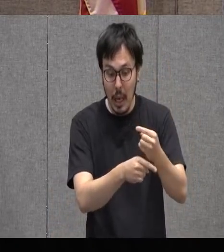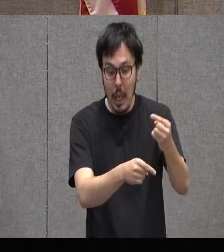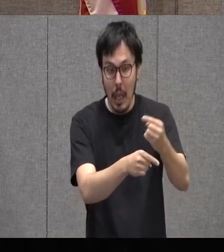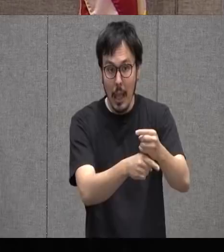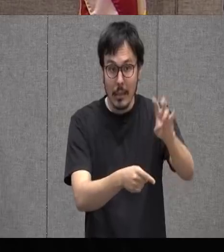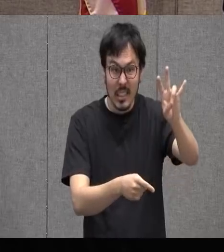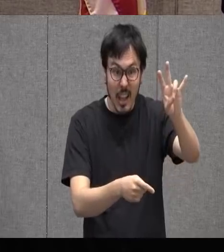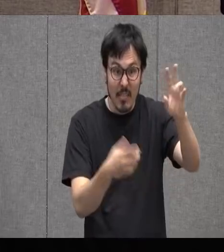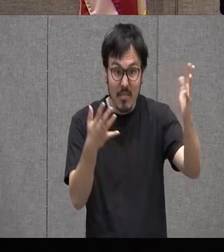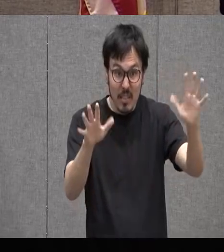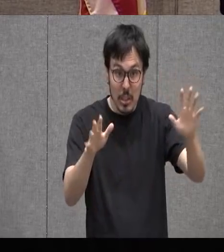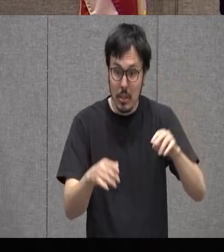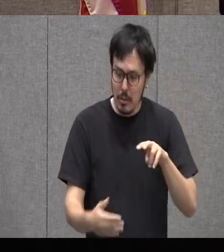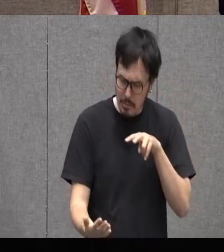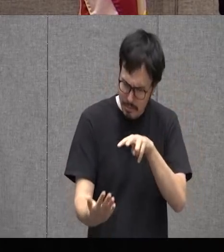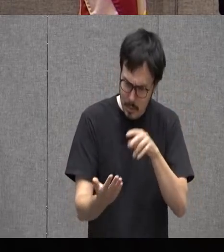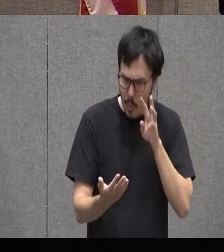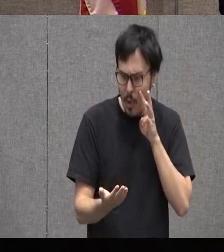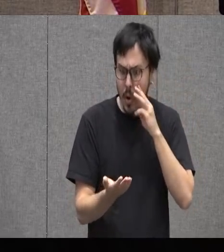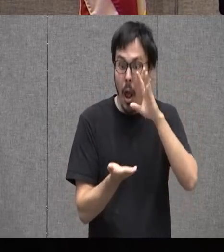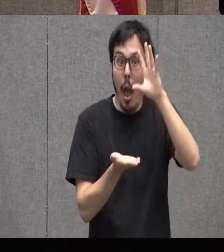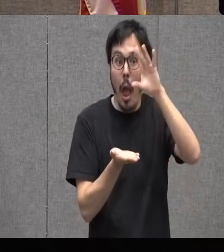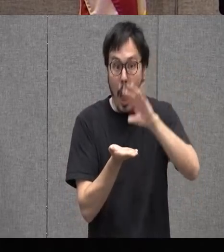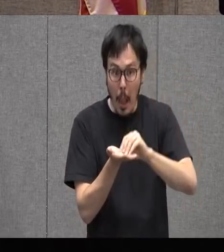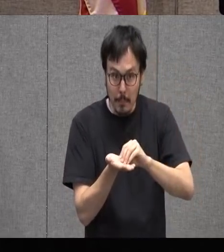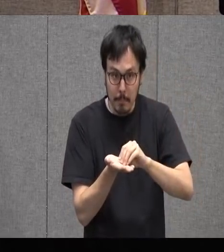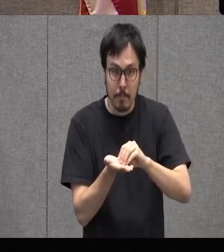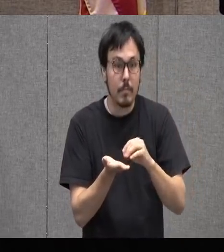But I did have white grains.